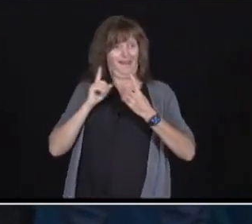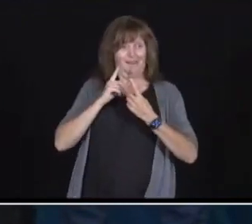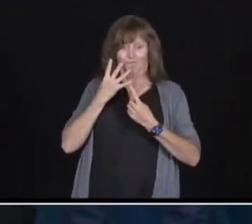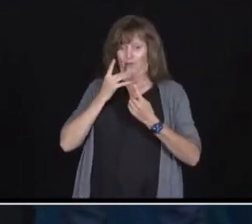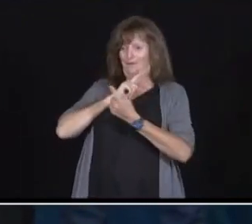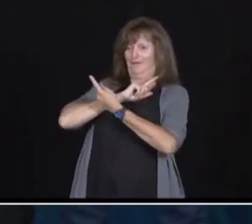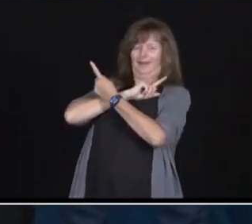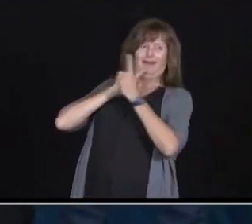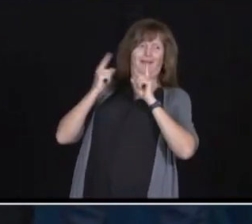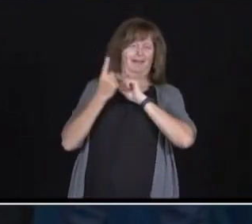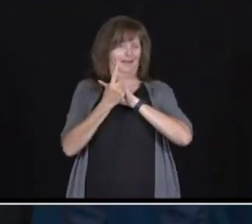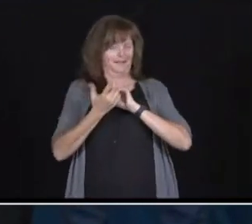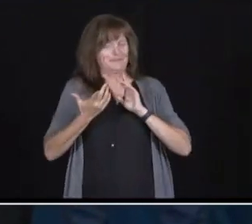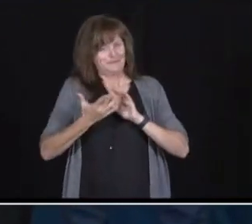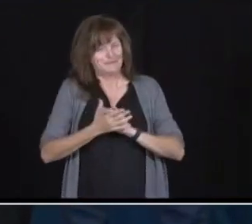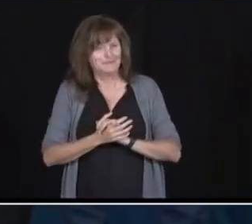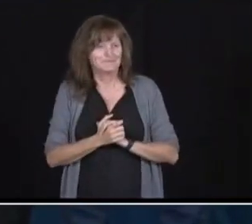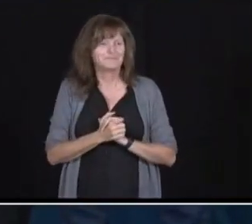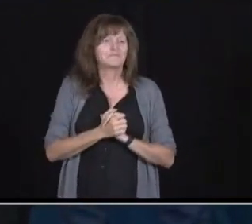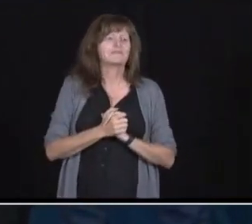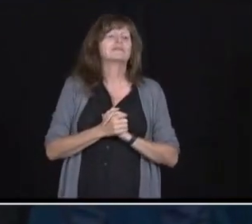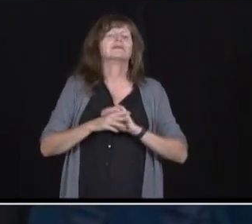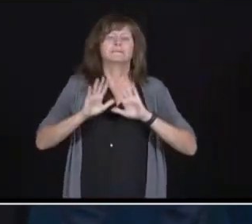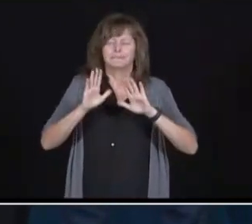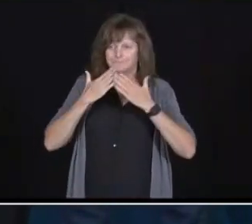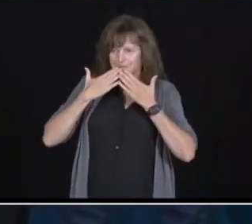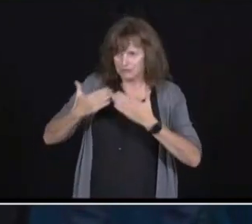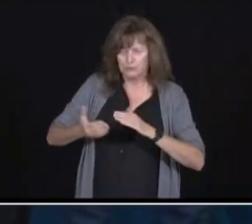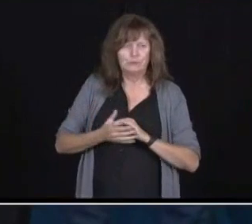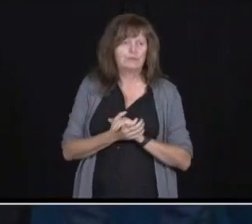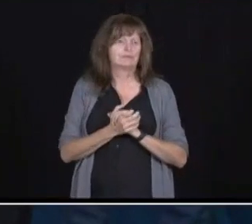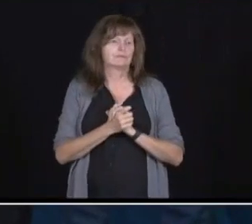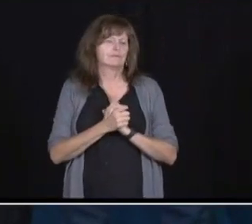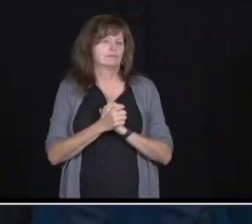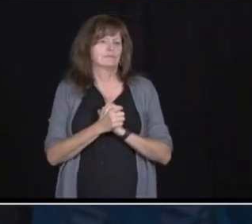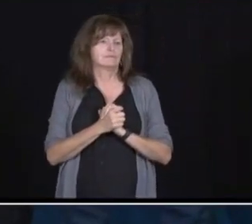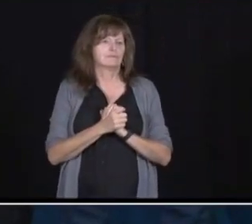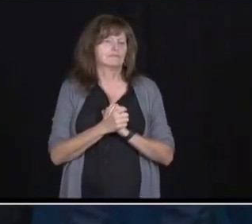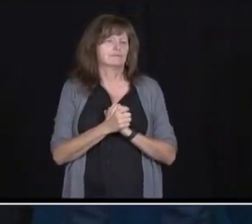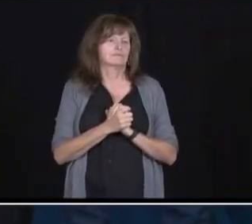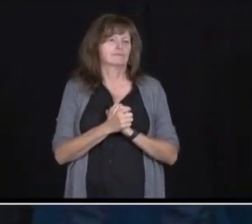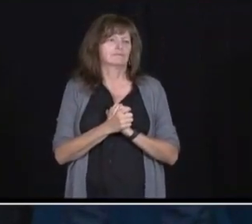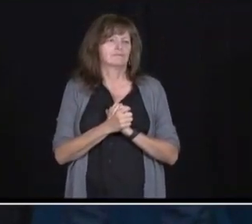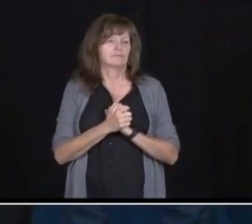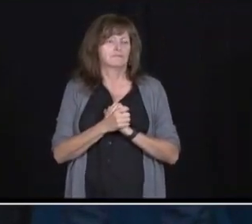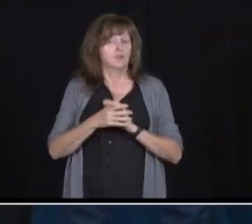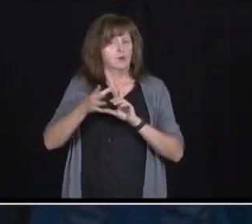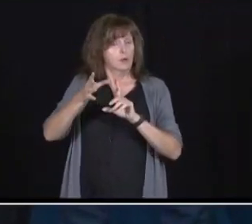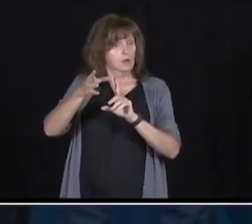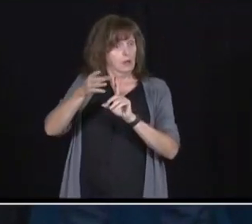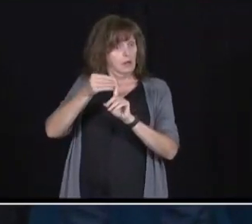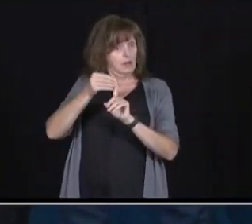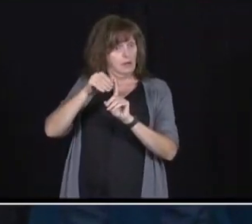We did the multi-dance there, for those of you can't see. All four of us moved around. Thank you prima, for that question.